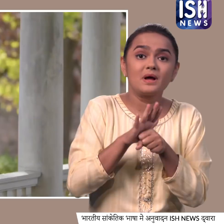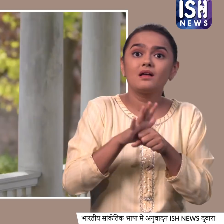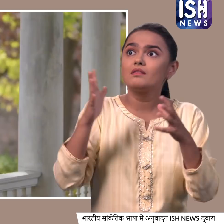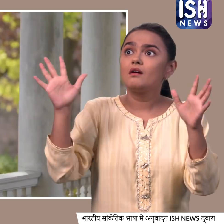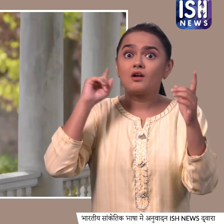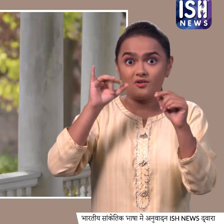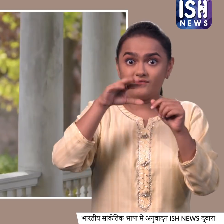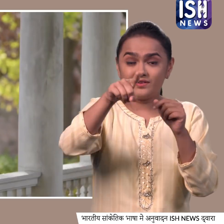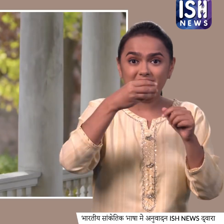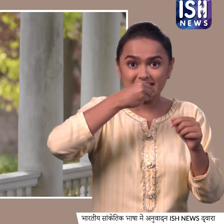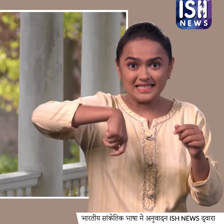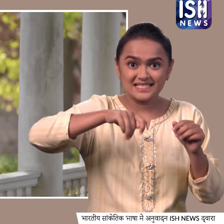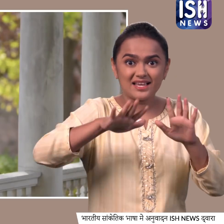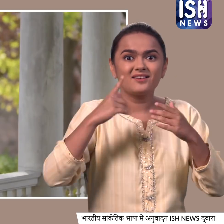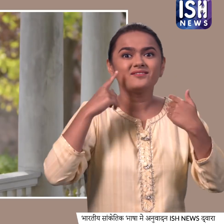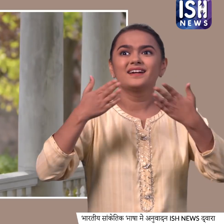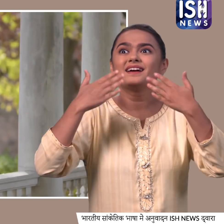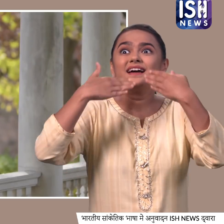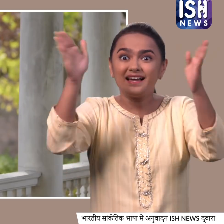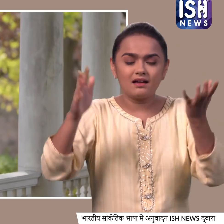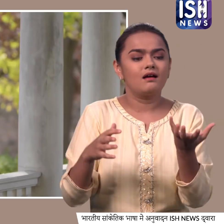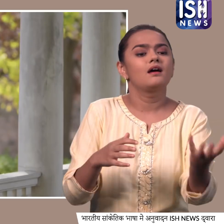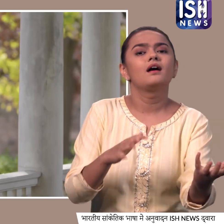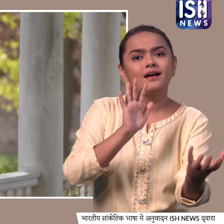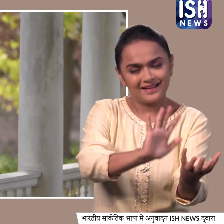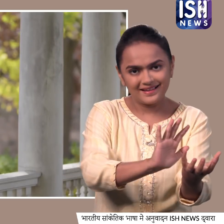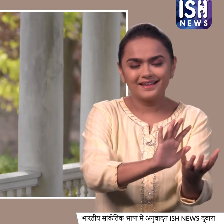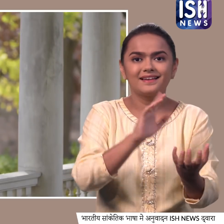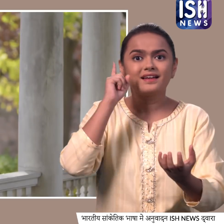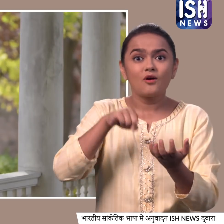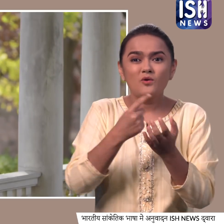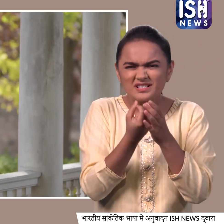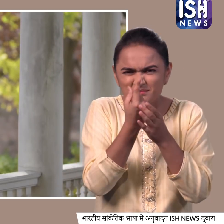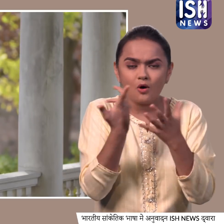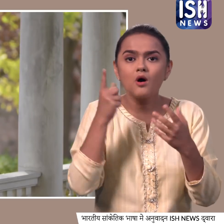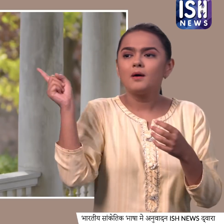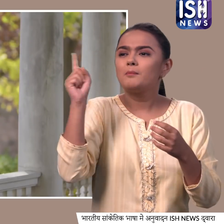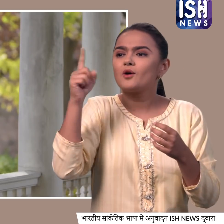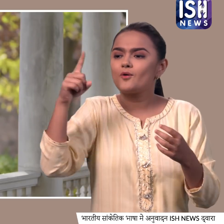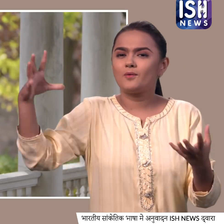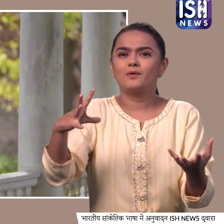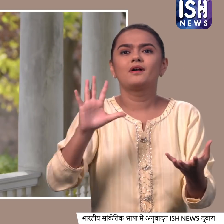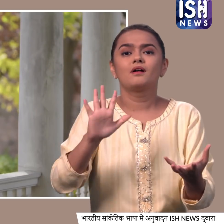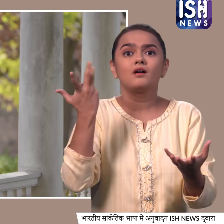If there's a window in your kitchen, you can place them near it or keep a little fan next to your sprouts